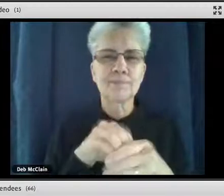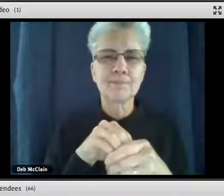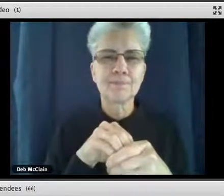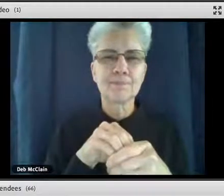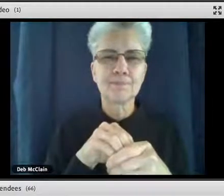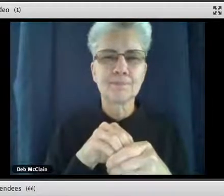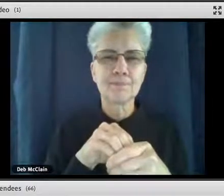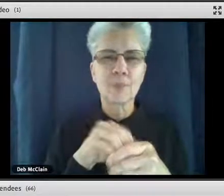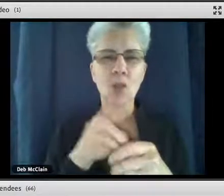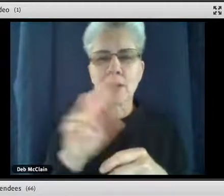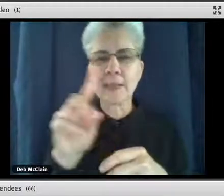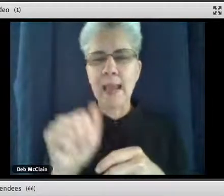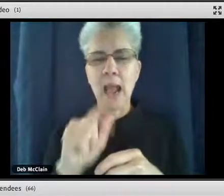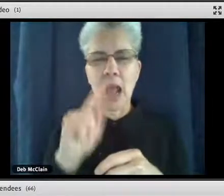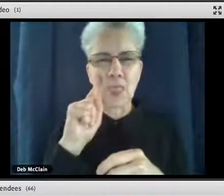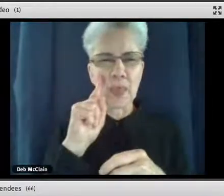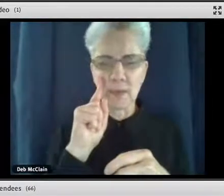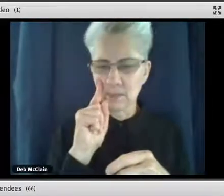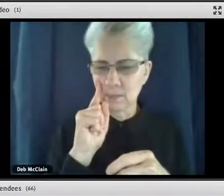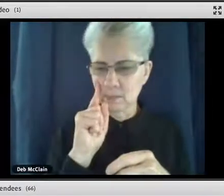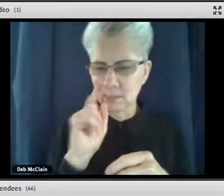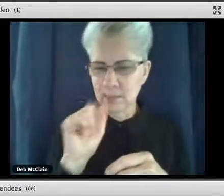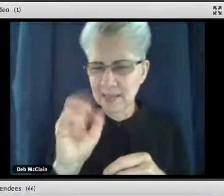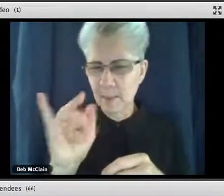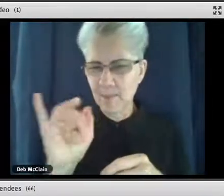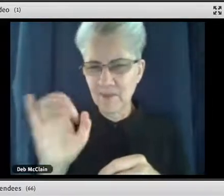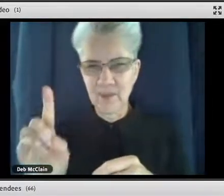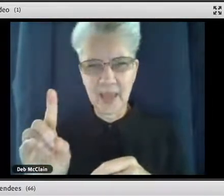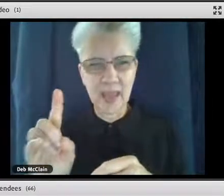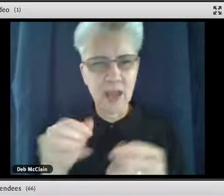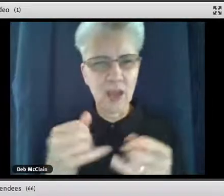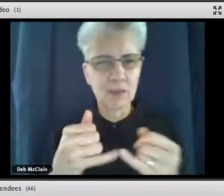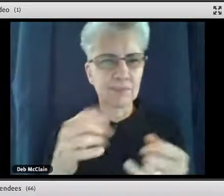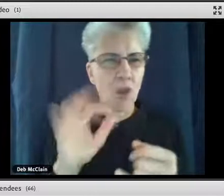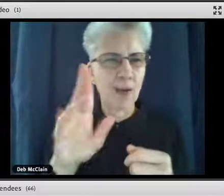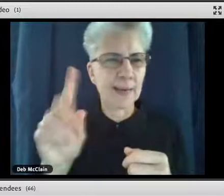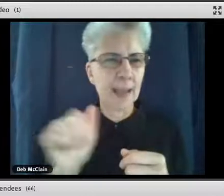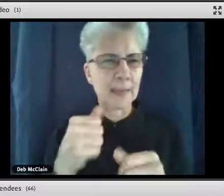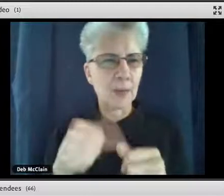that's where you would actually put that you used RDA. I believe it's like subfield "e" RDA,